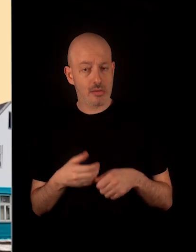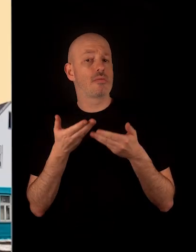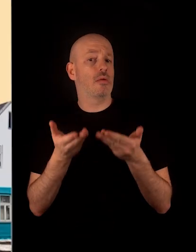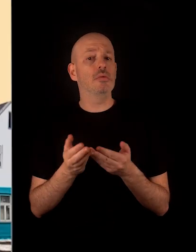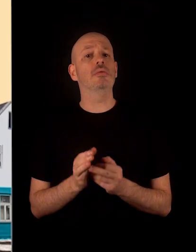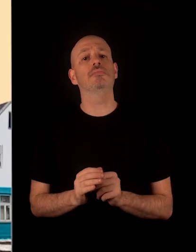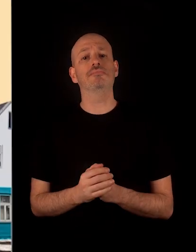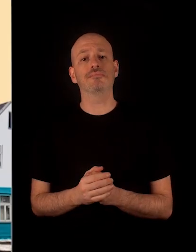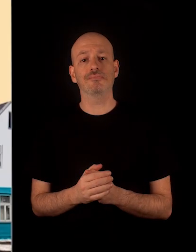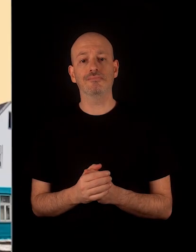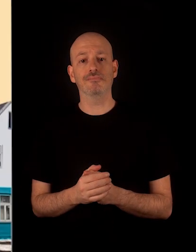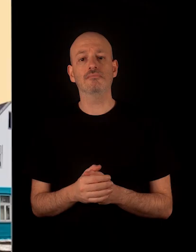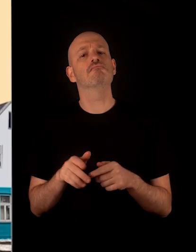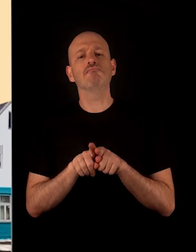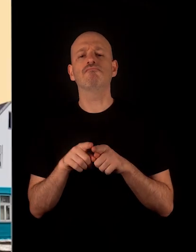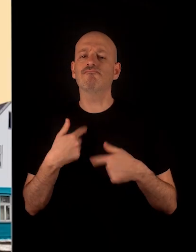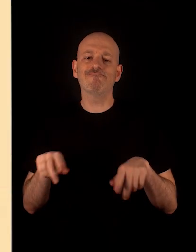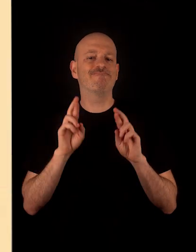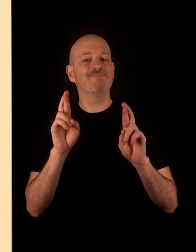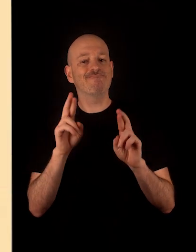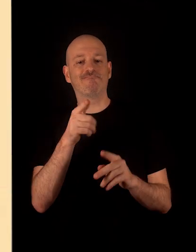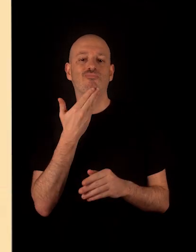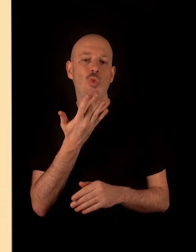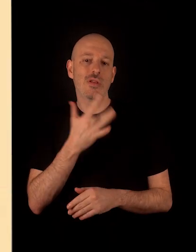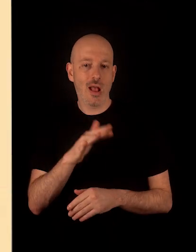If you need more information about our project.